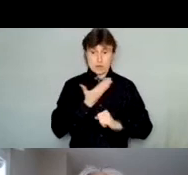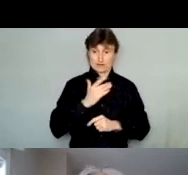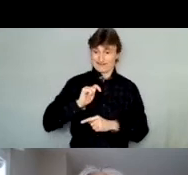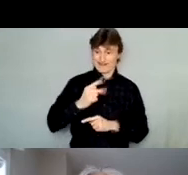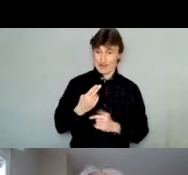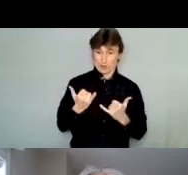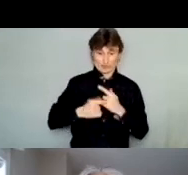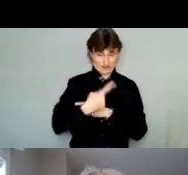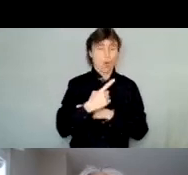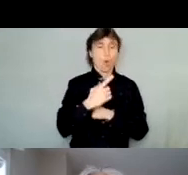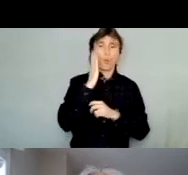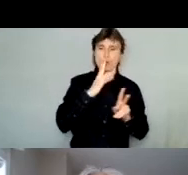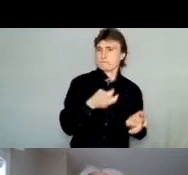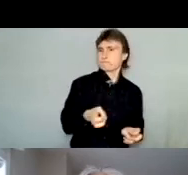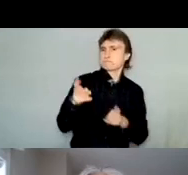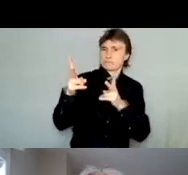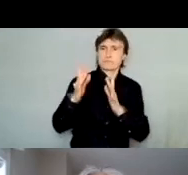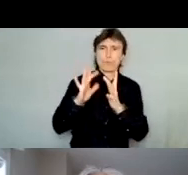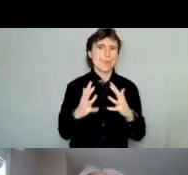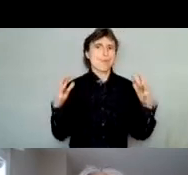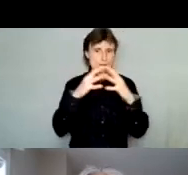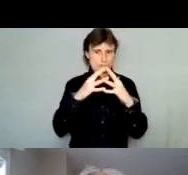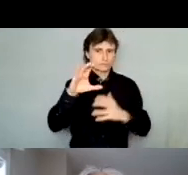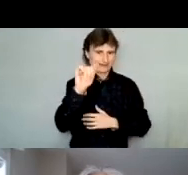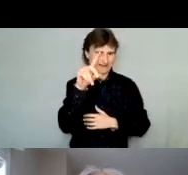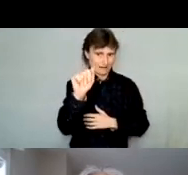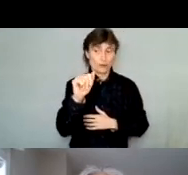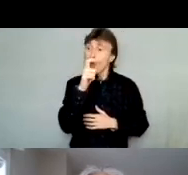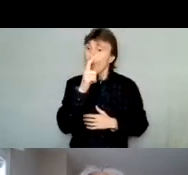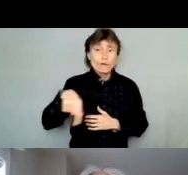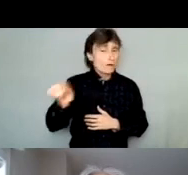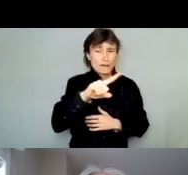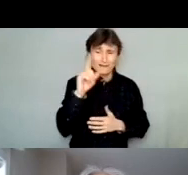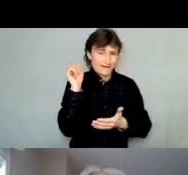So for anybody who wasn't able to join us today, please let them know it will be available.